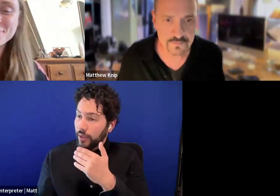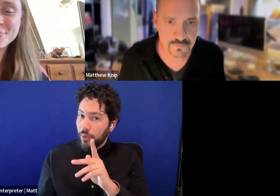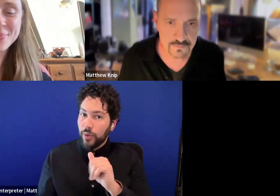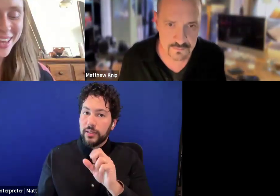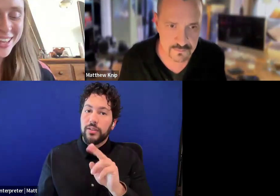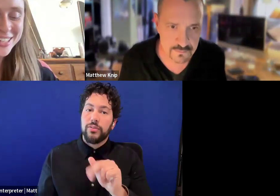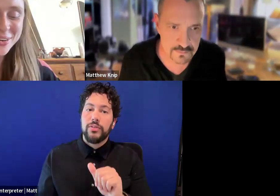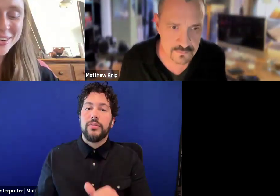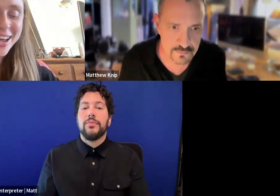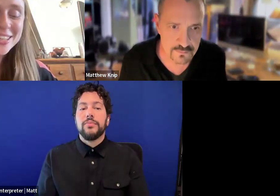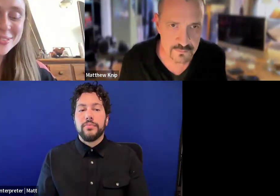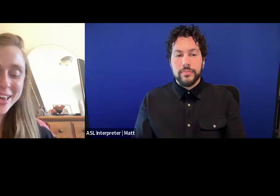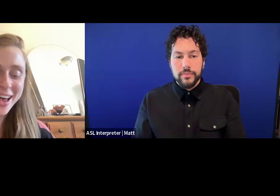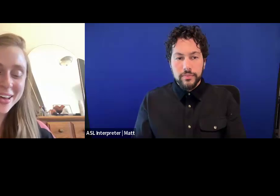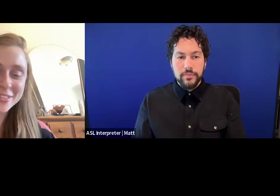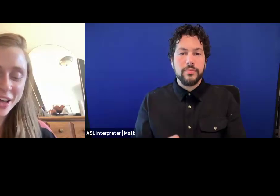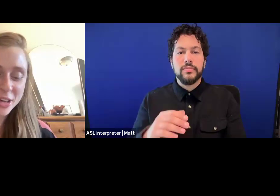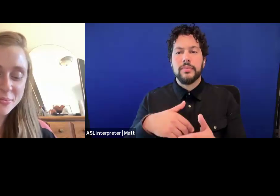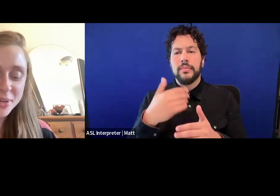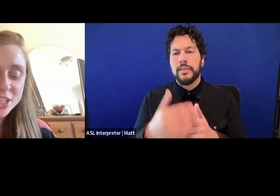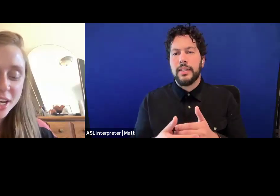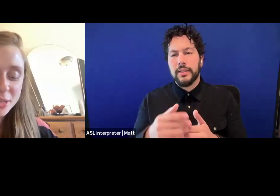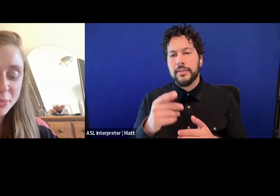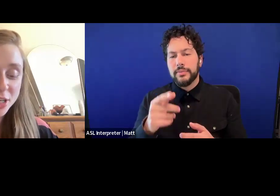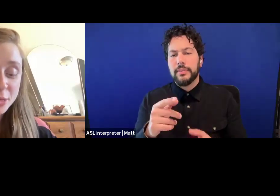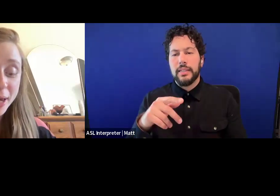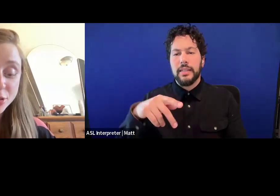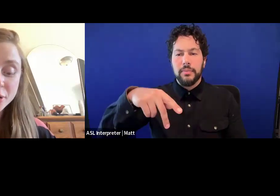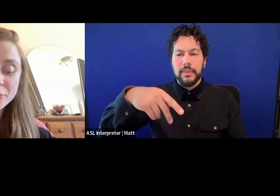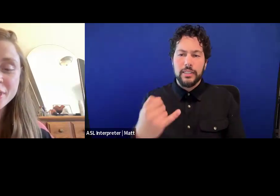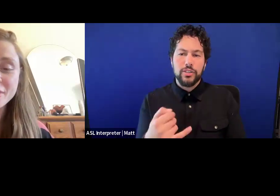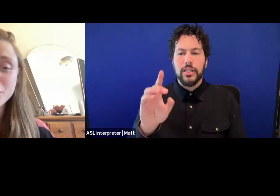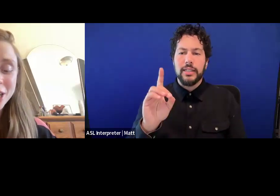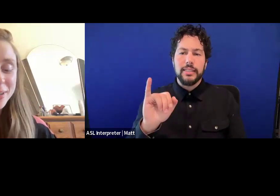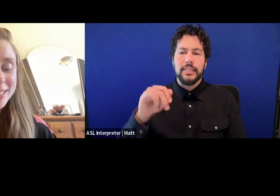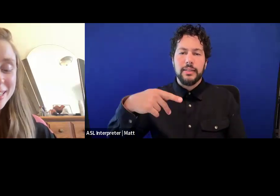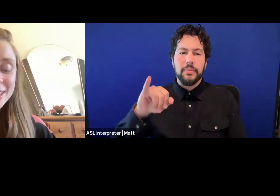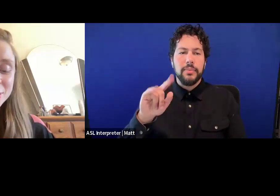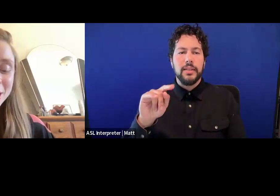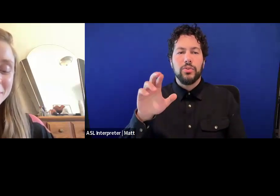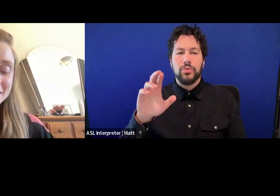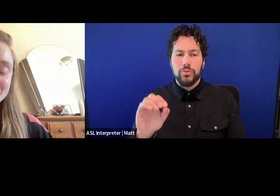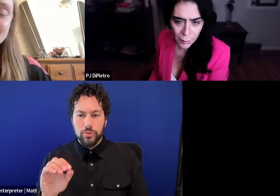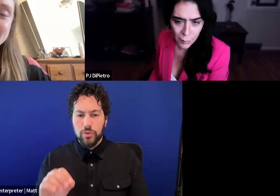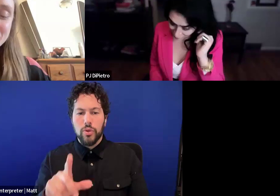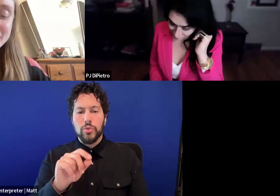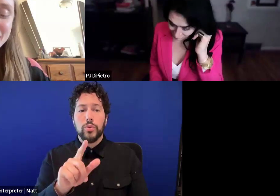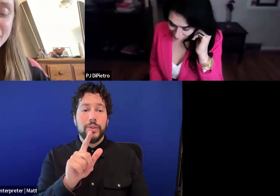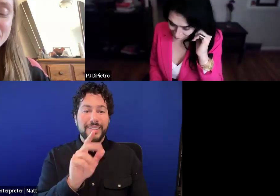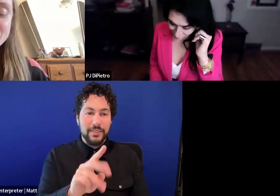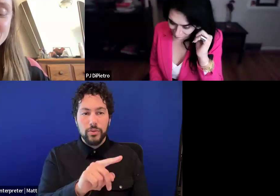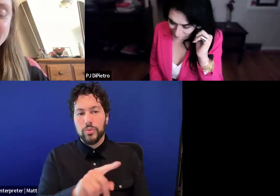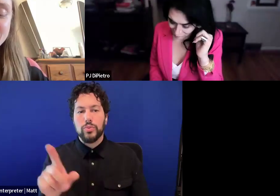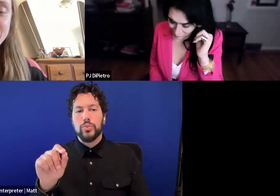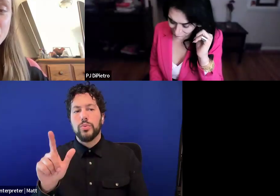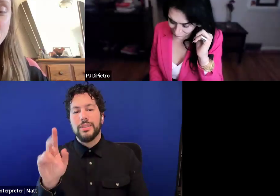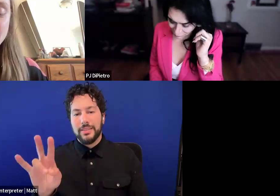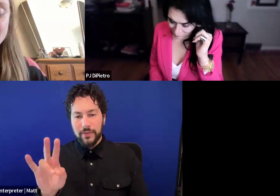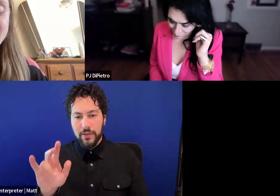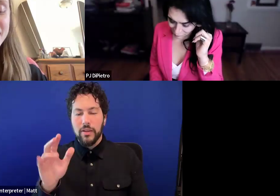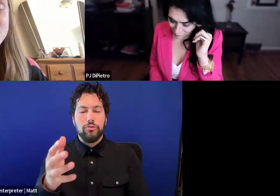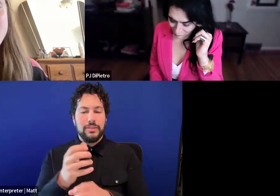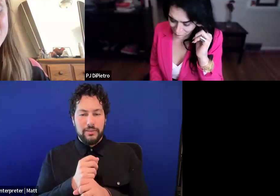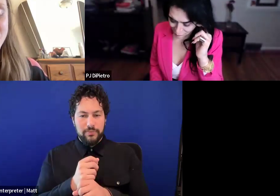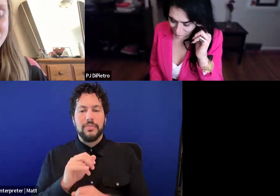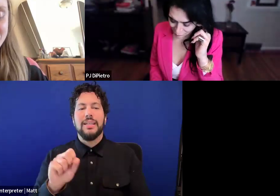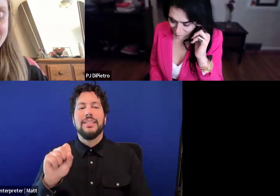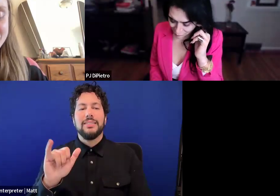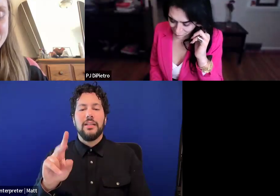So, next we have, um, PJ DiPetro, the 2026-2027 recipient of the Sylvia Rivera Award in Transgender Studies.